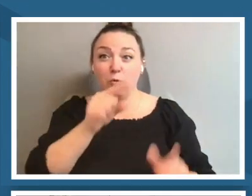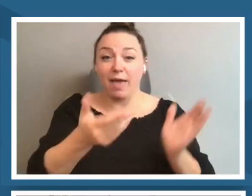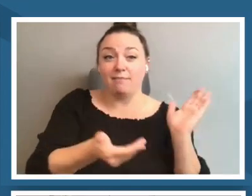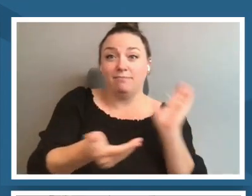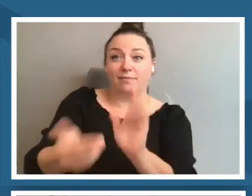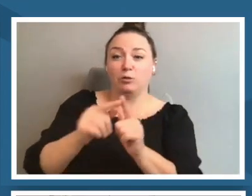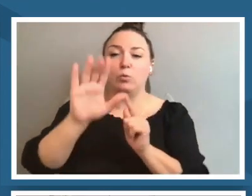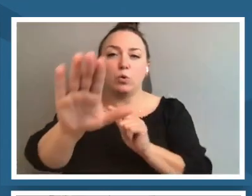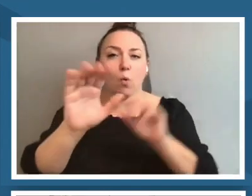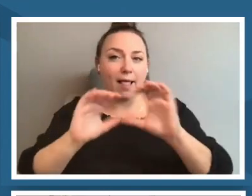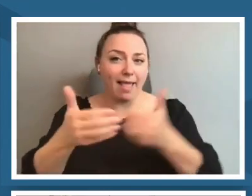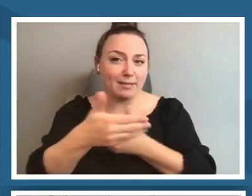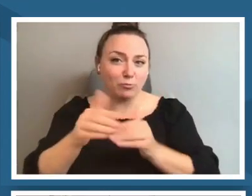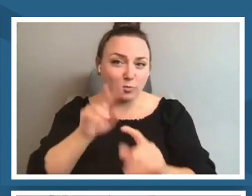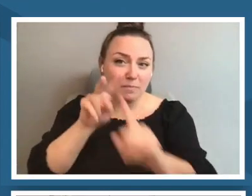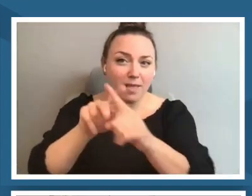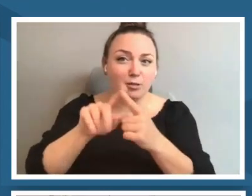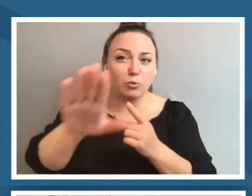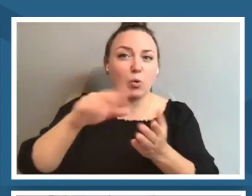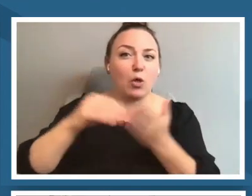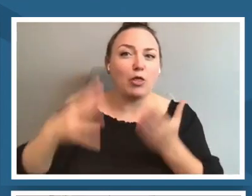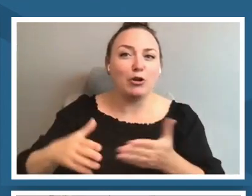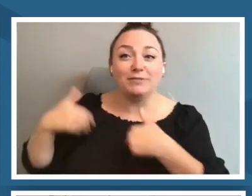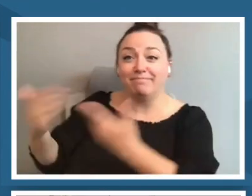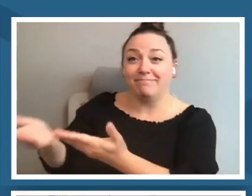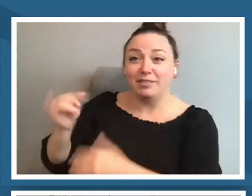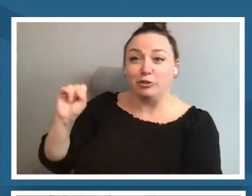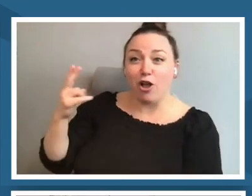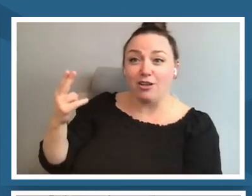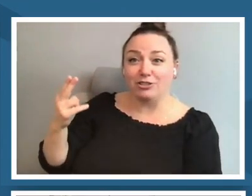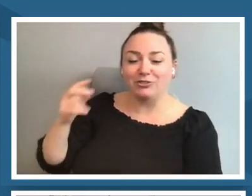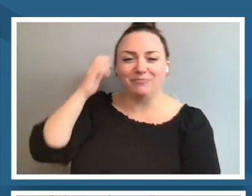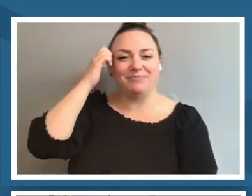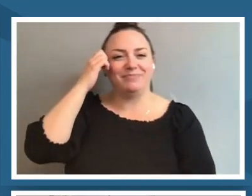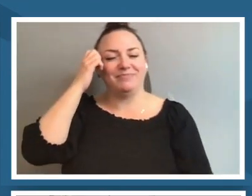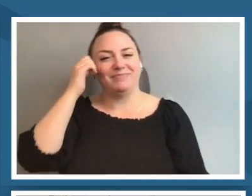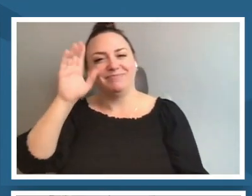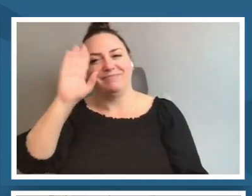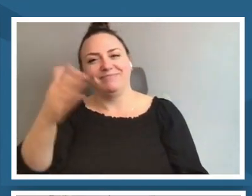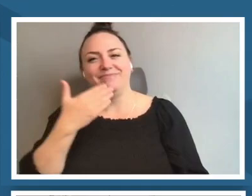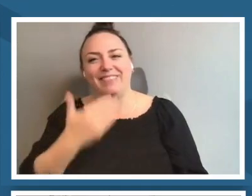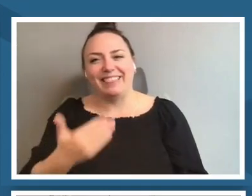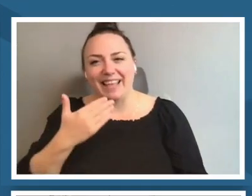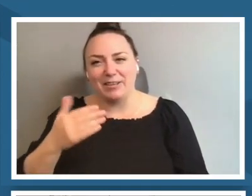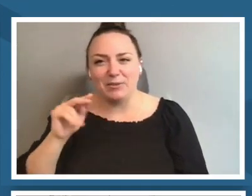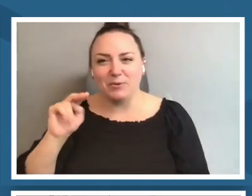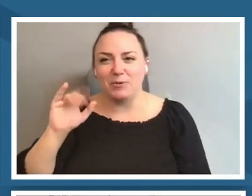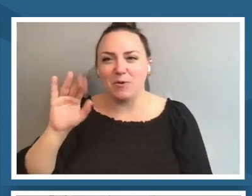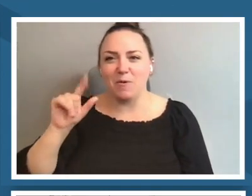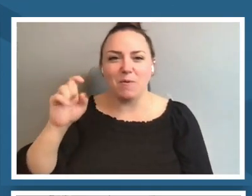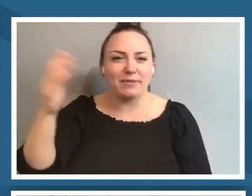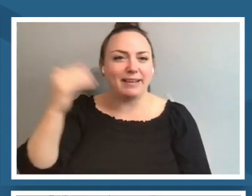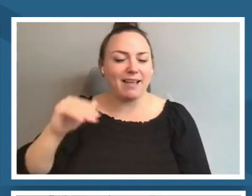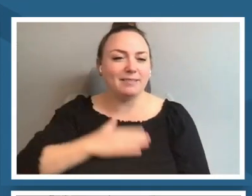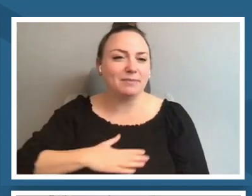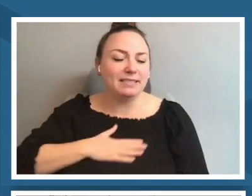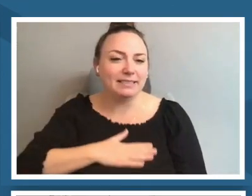your learners so take it away jeff thank you typical you can advance this please